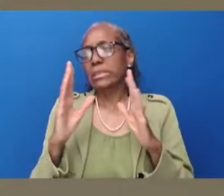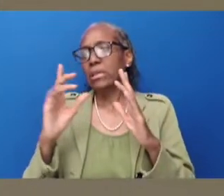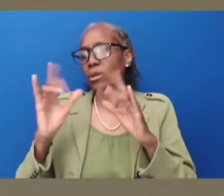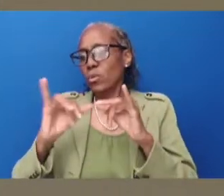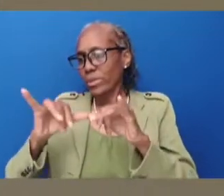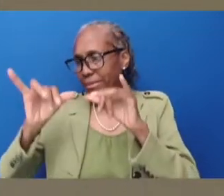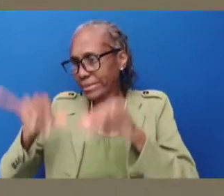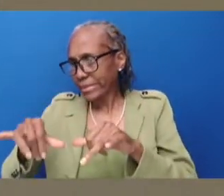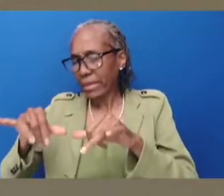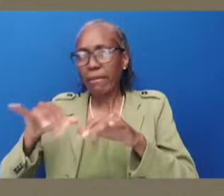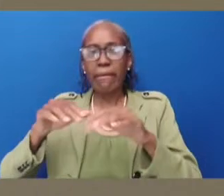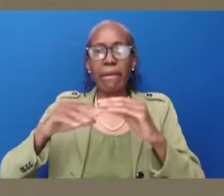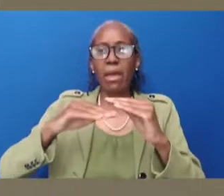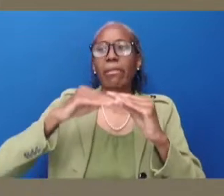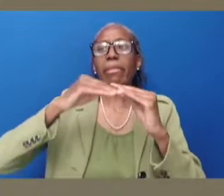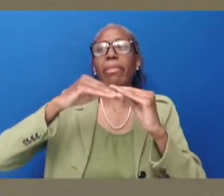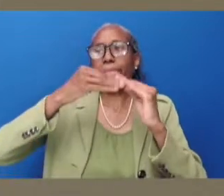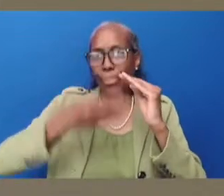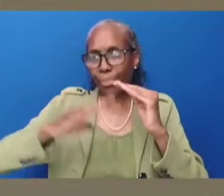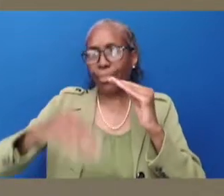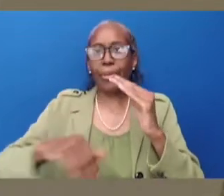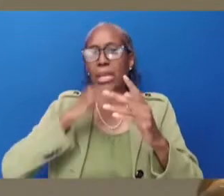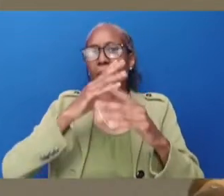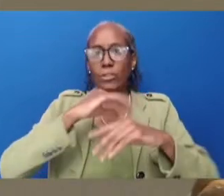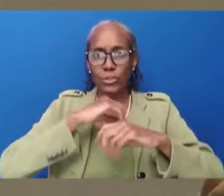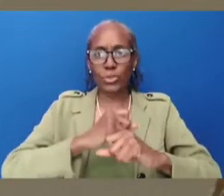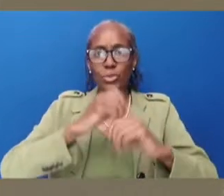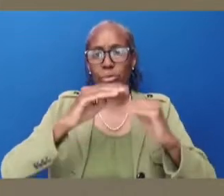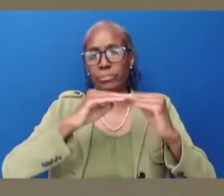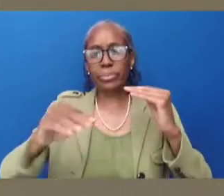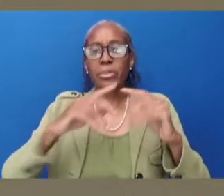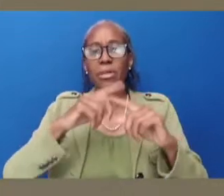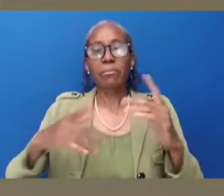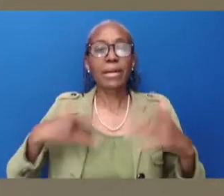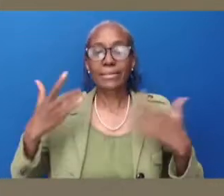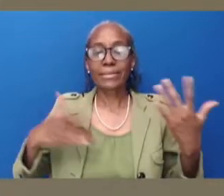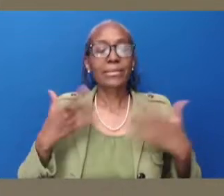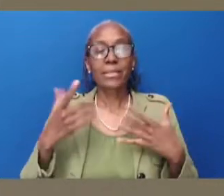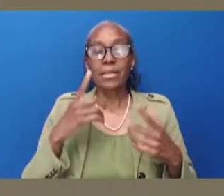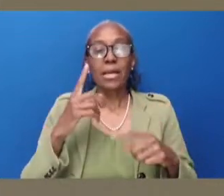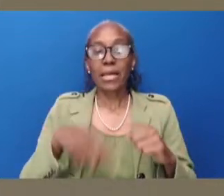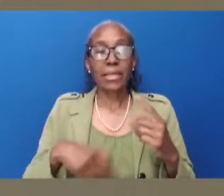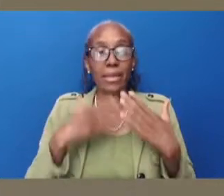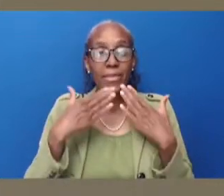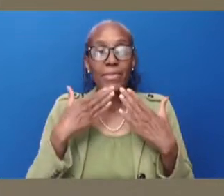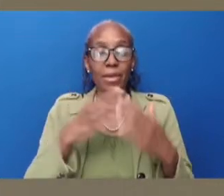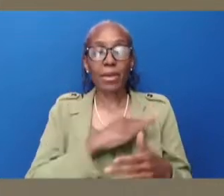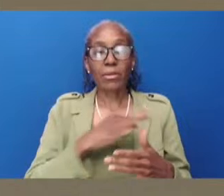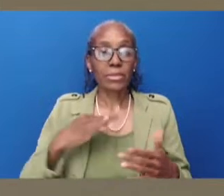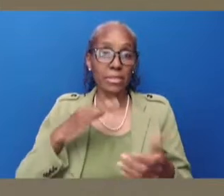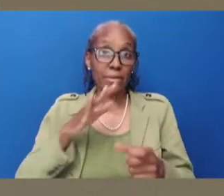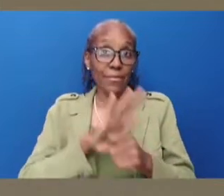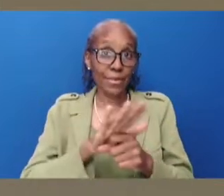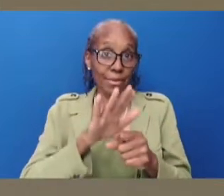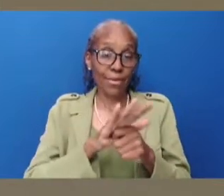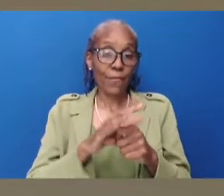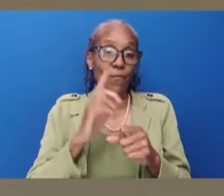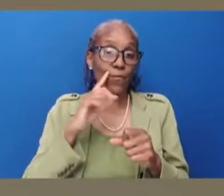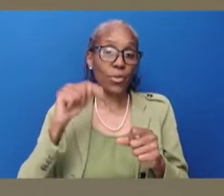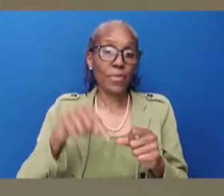ABOUT AS IT RELATES TO HOUSING AND SHELTER AND INSECURITY.